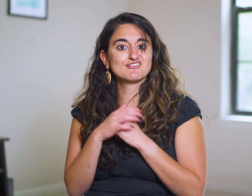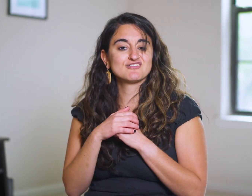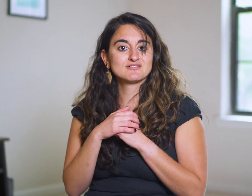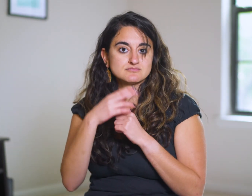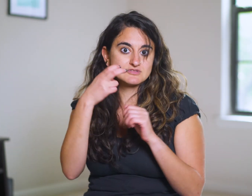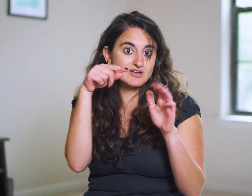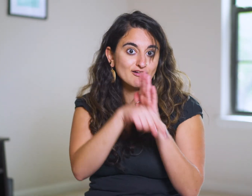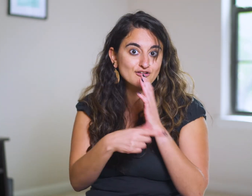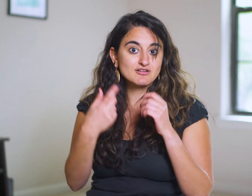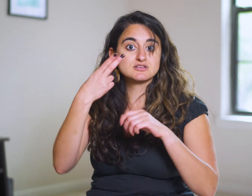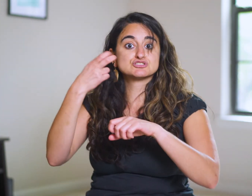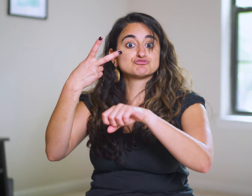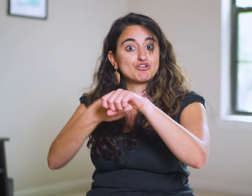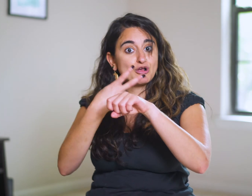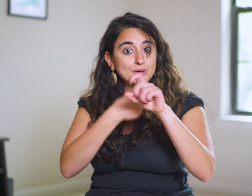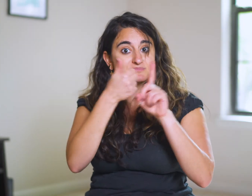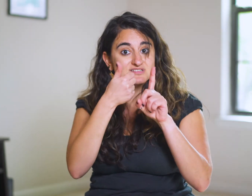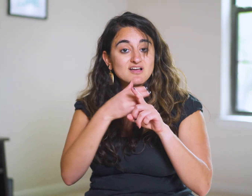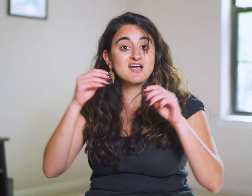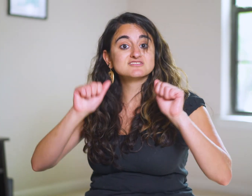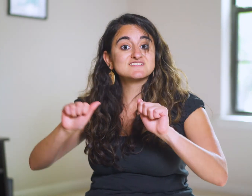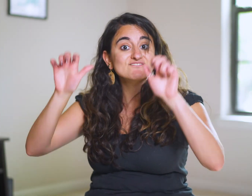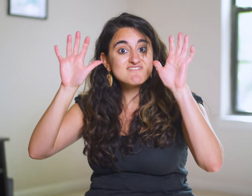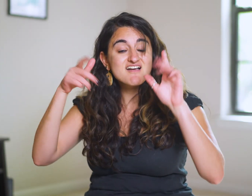He’s the shepherd and the sacrifice—